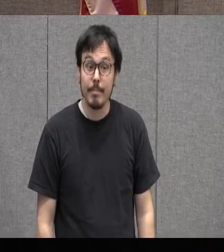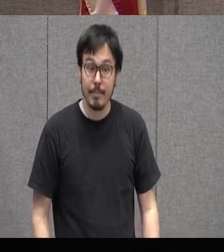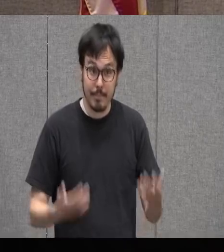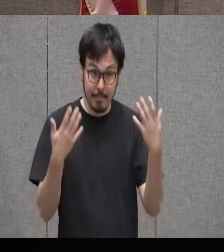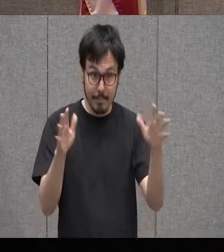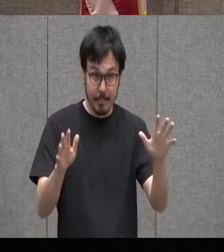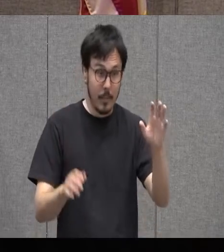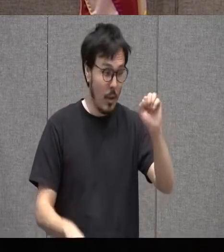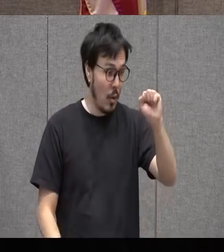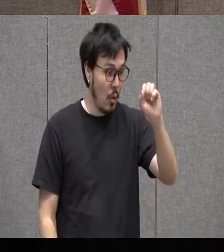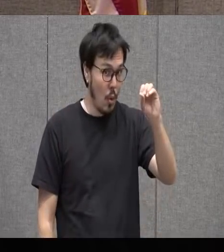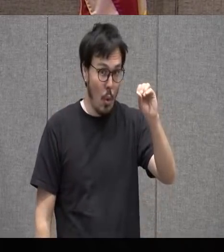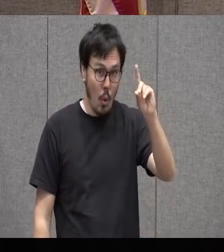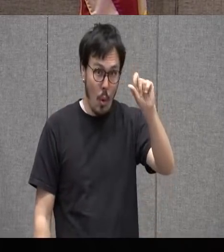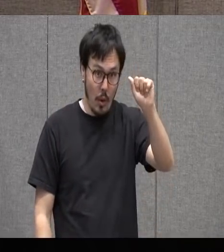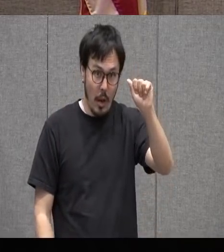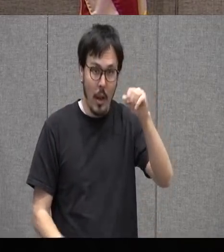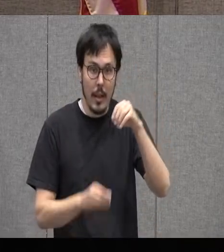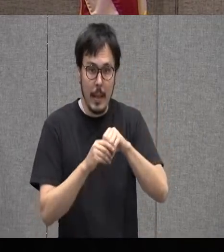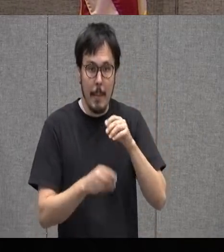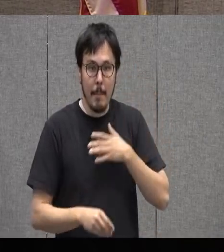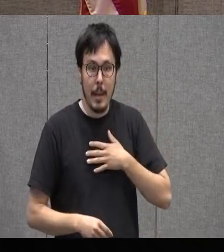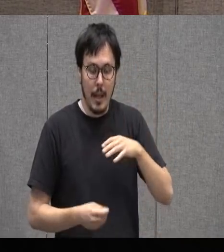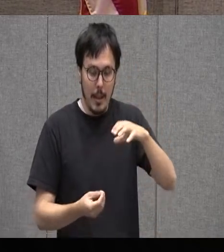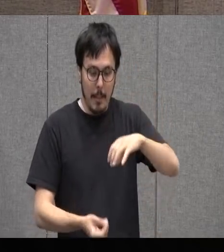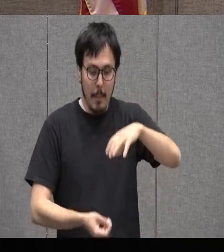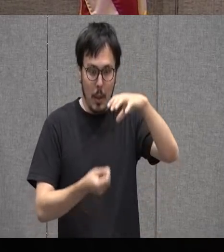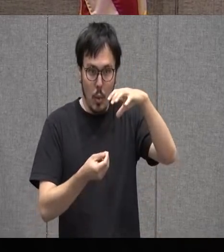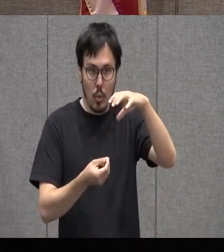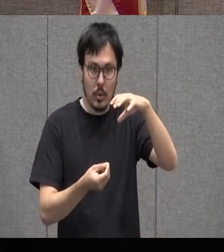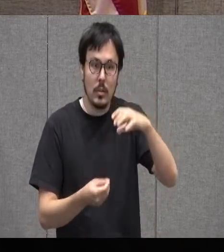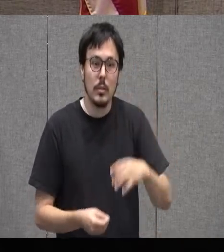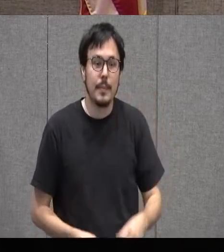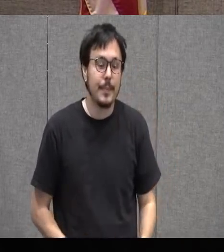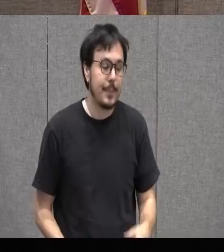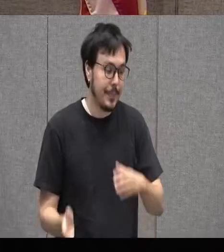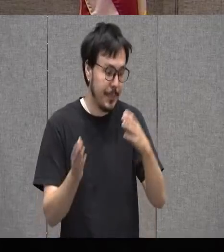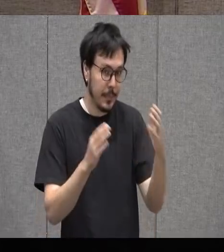and I have some vinegar inside of my bottle.